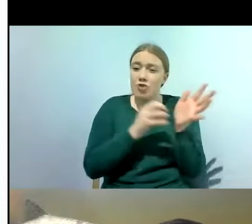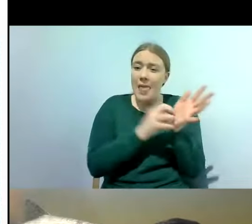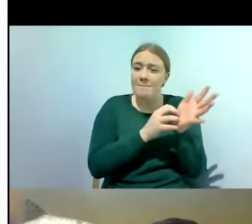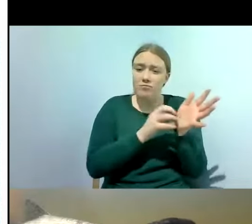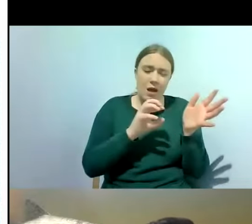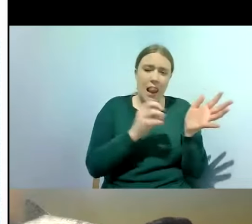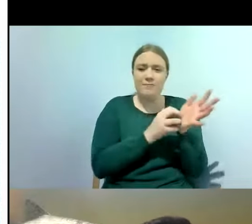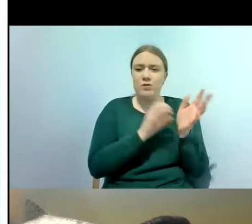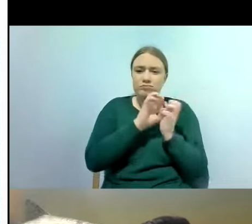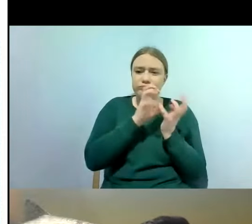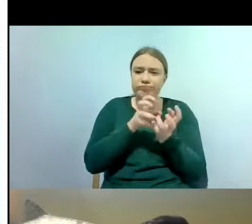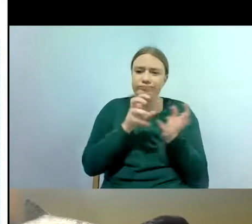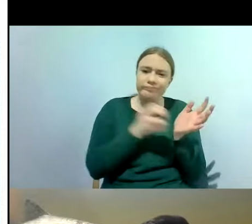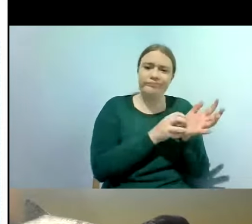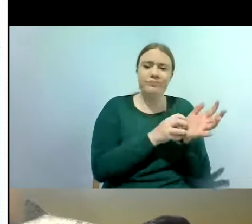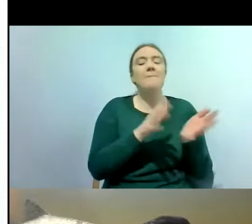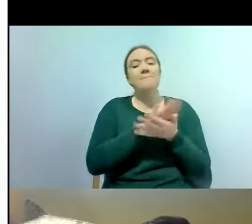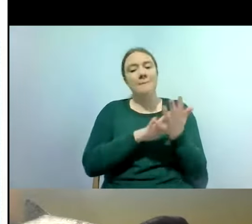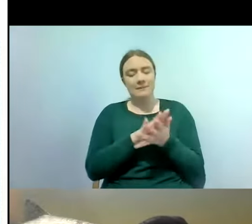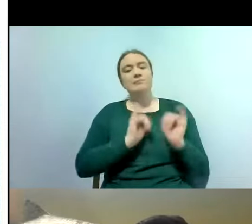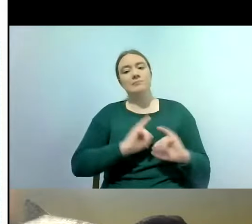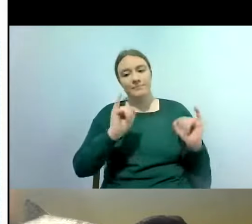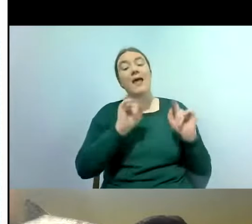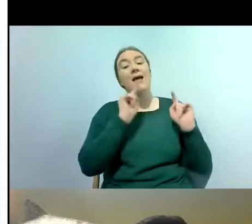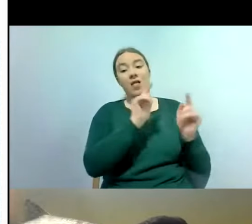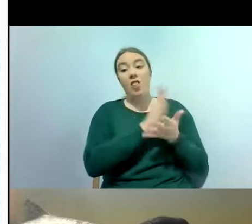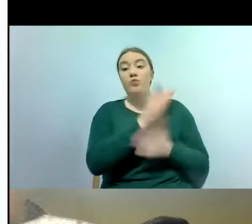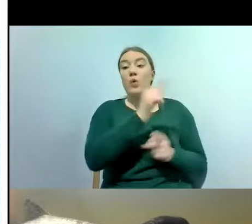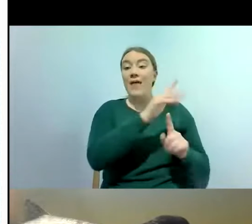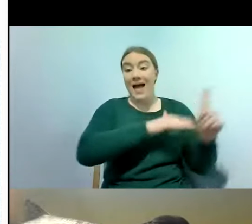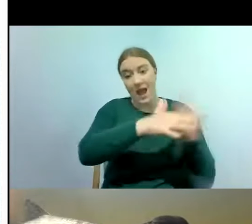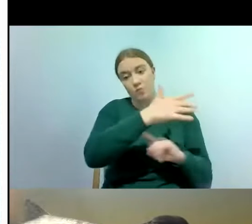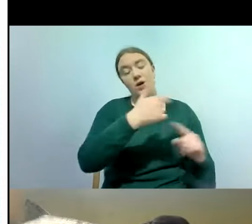uh we've gained a lot of information about sea lamprey and ecology and behavior